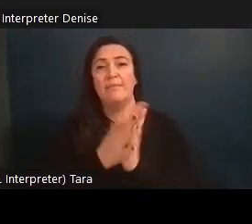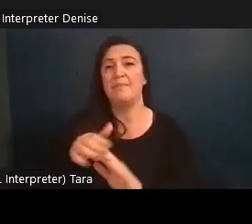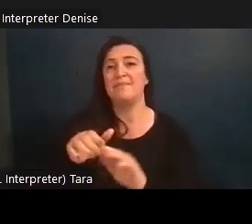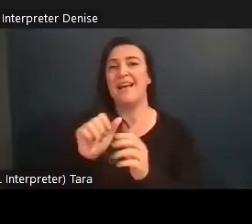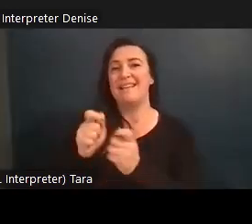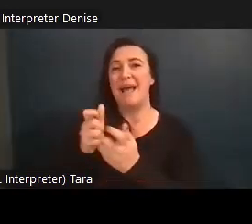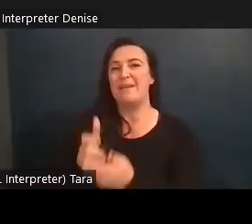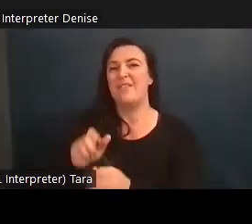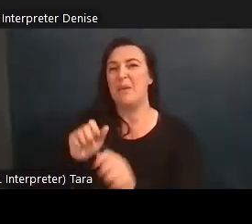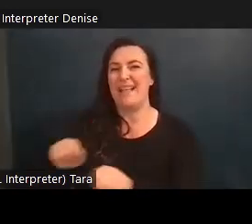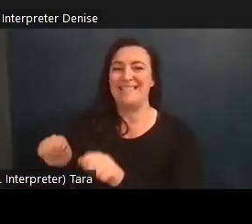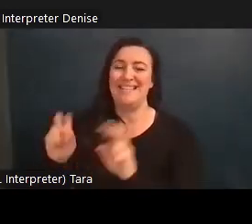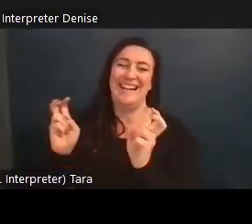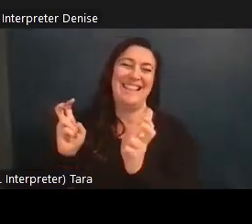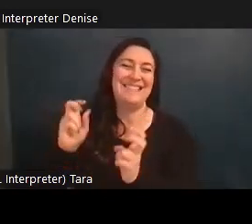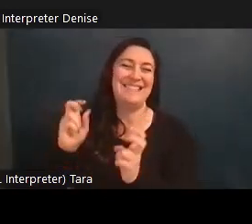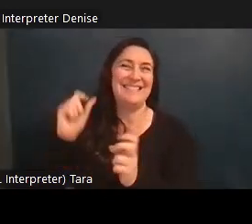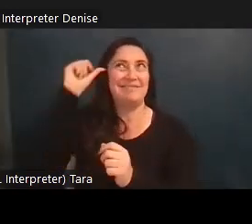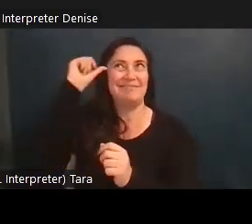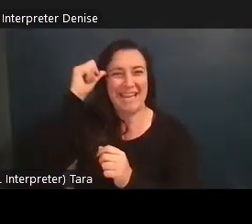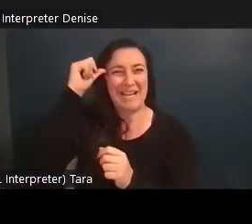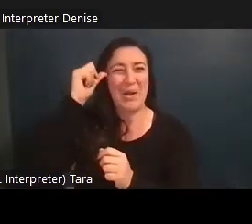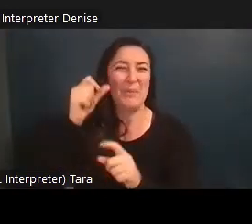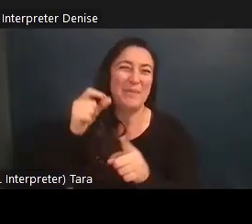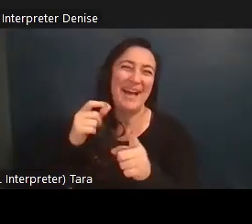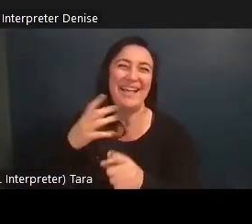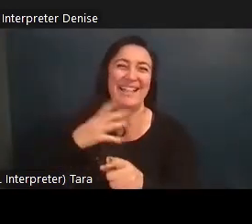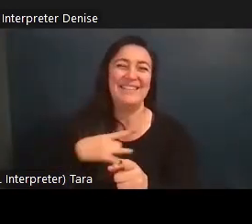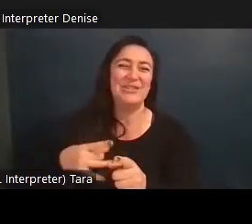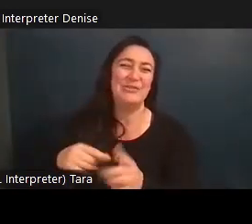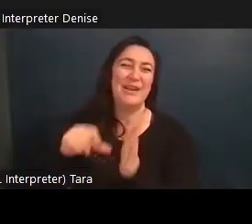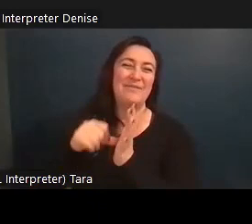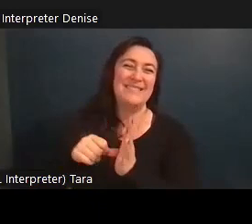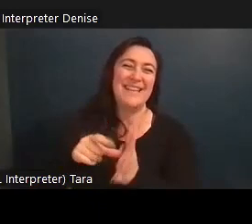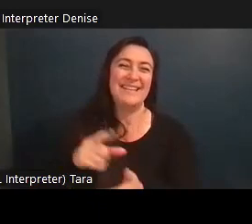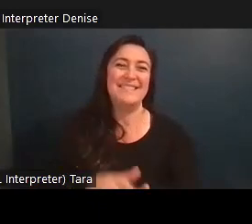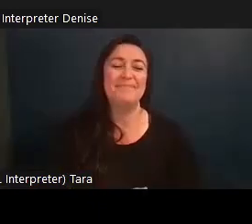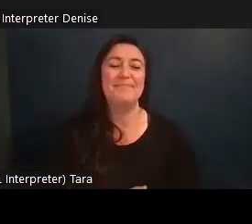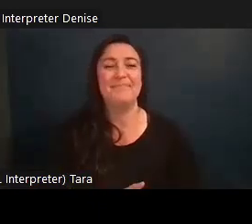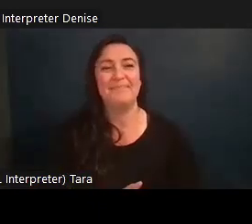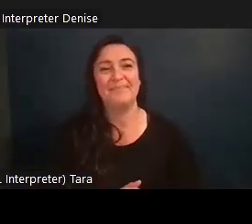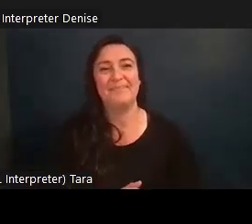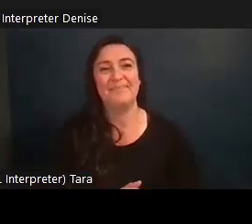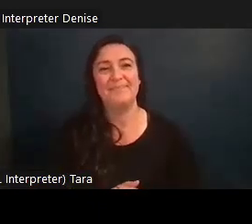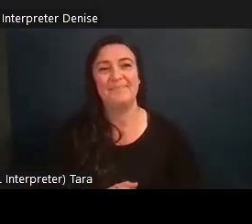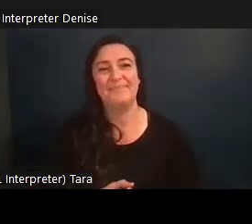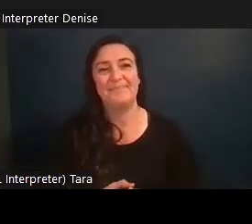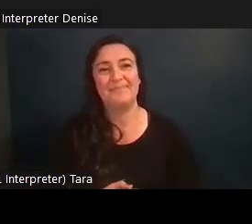the key take home slide that I like to repeat over and over again.